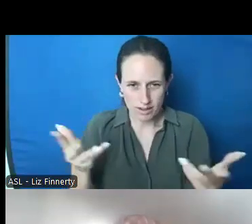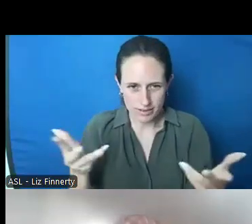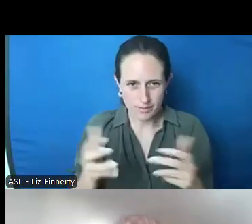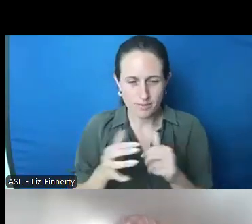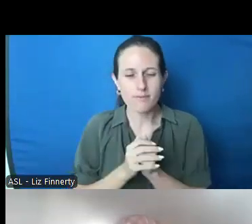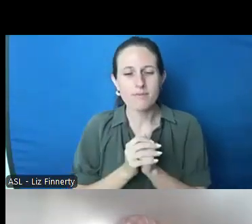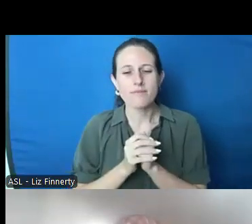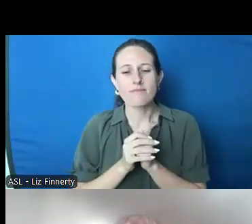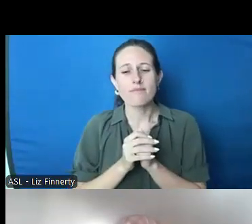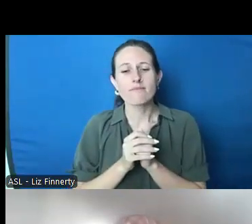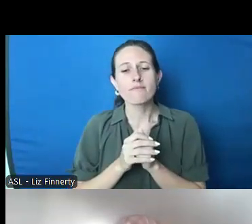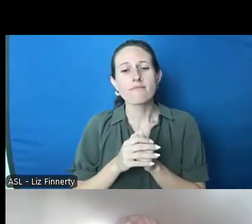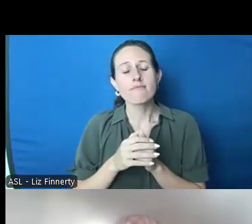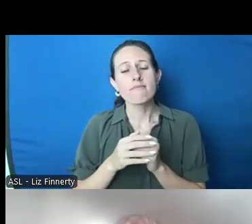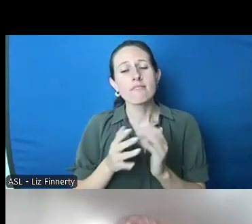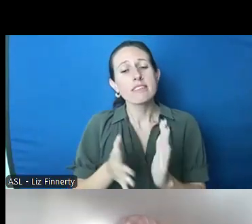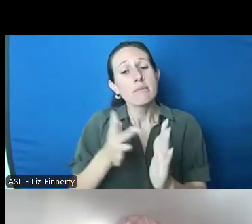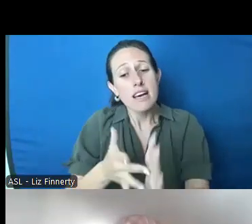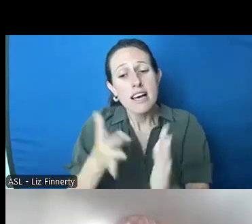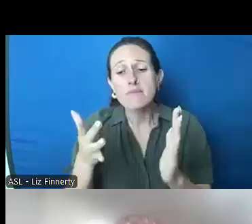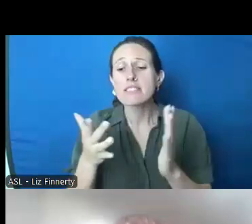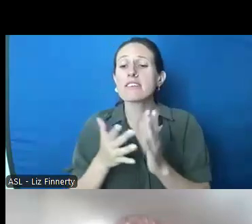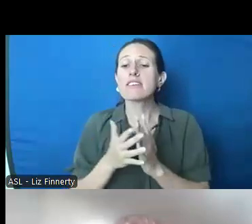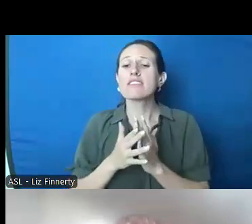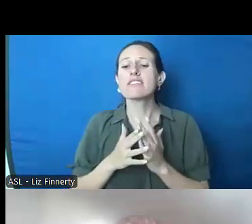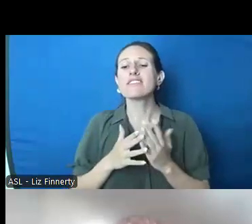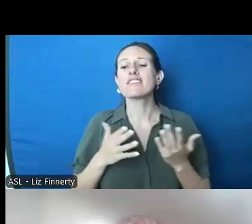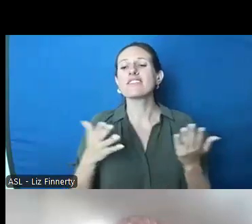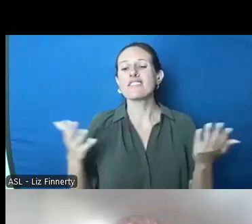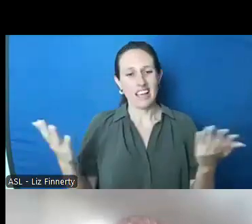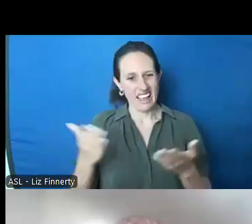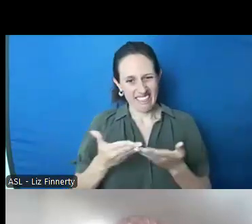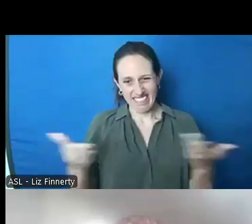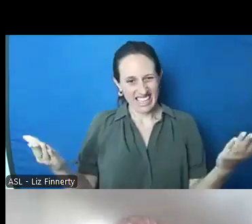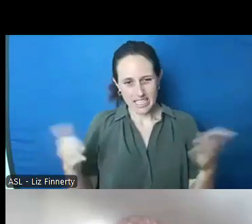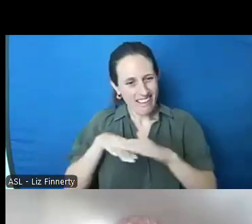sometimes that unfairness can be remedied, you know, through things like the ADA or other